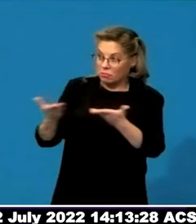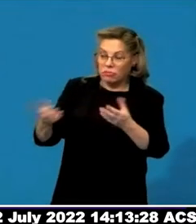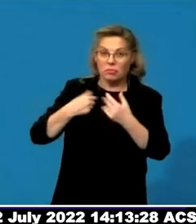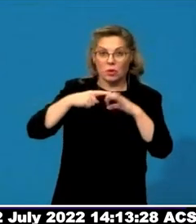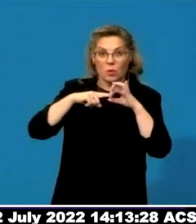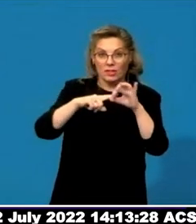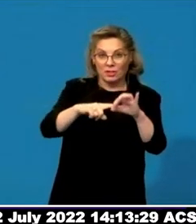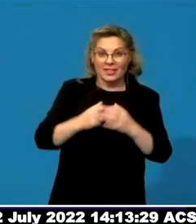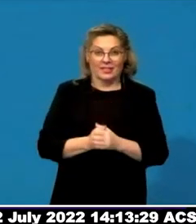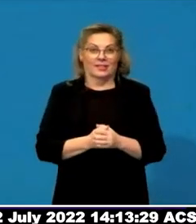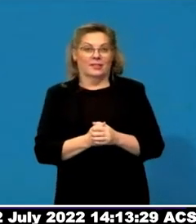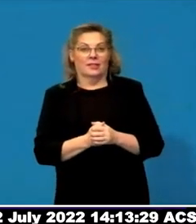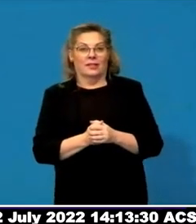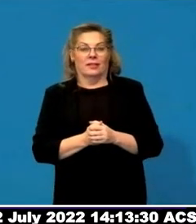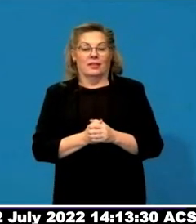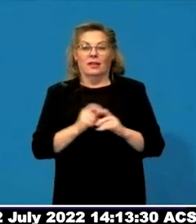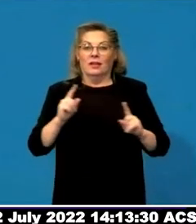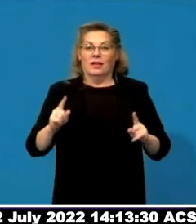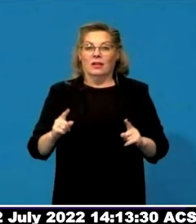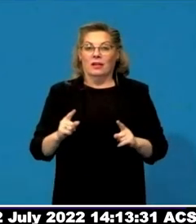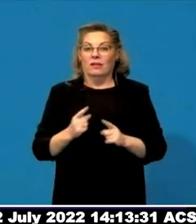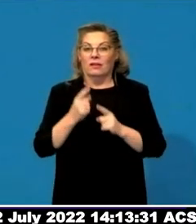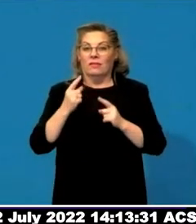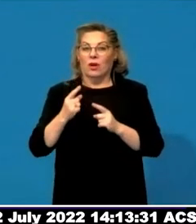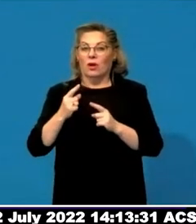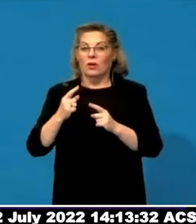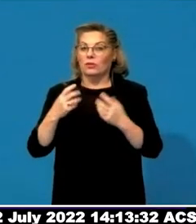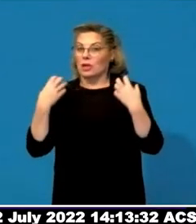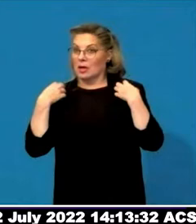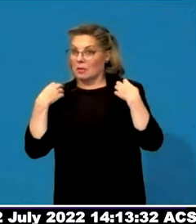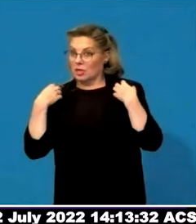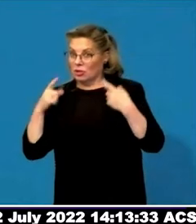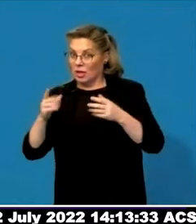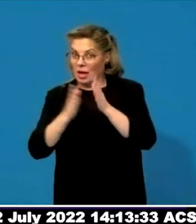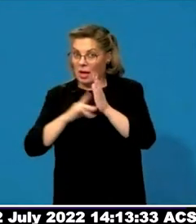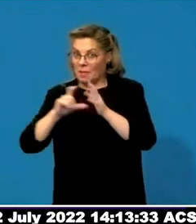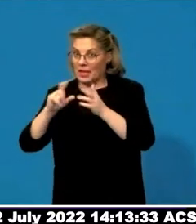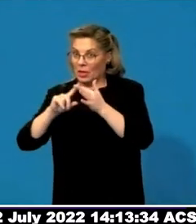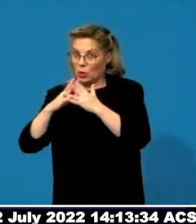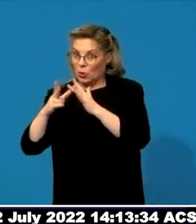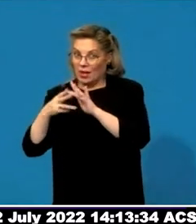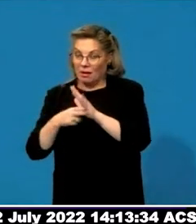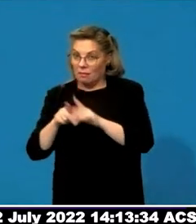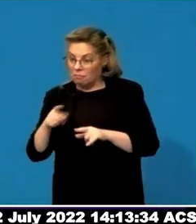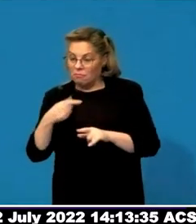I will ask Commissioner McEwin first. Any questions? COMMISSIONER McEWIN: No, thank you very much. Commissioner Mason?